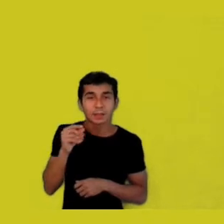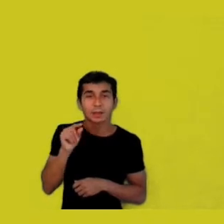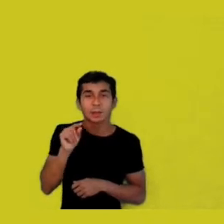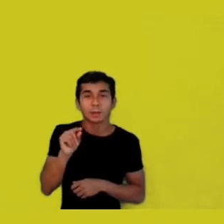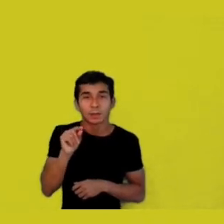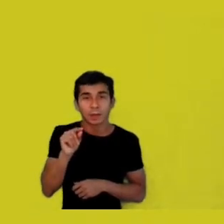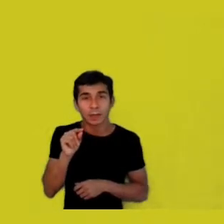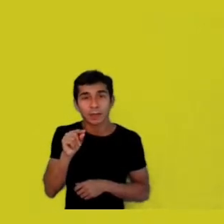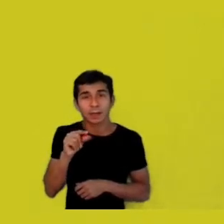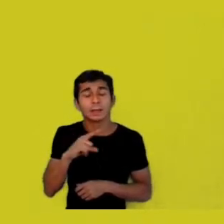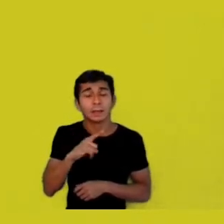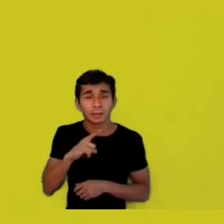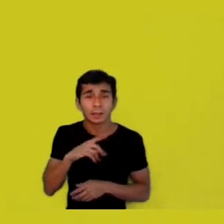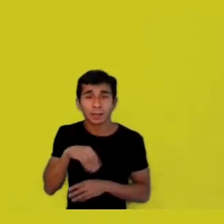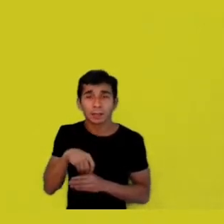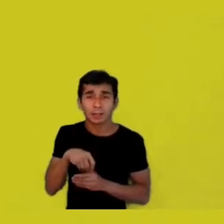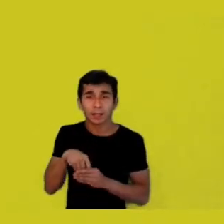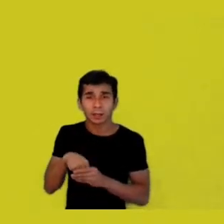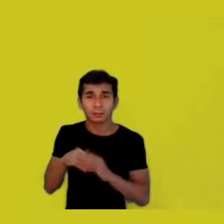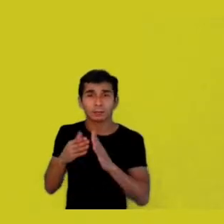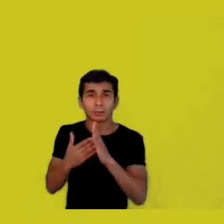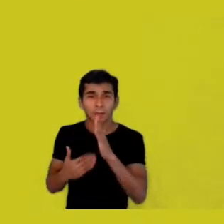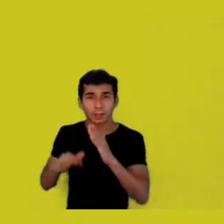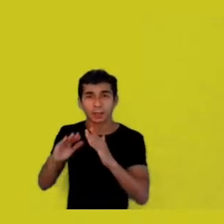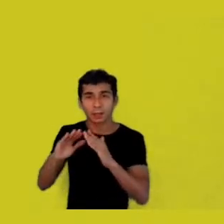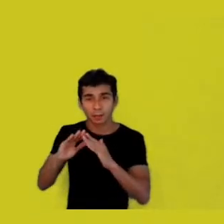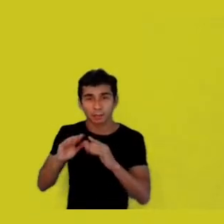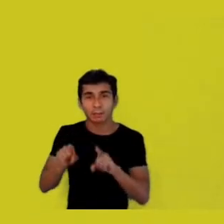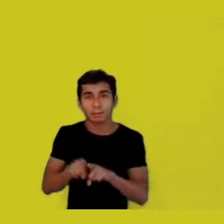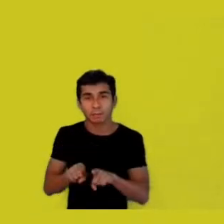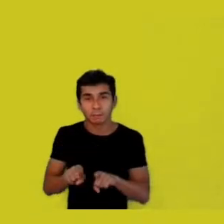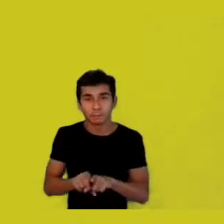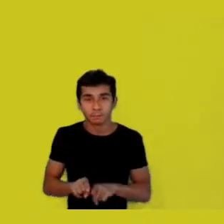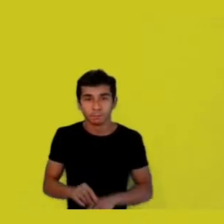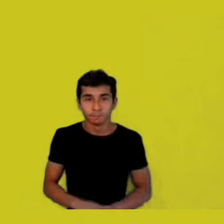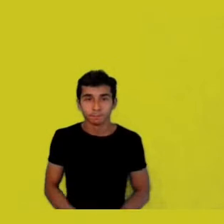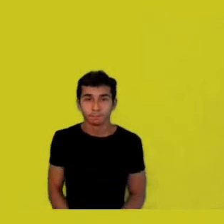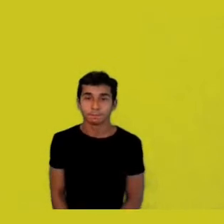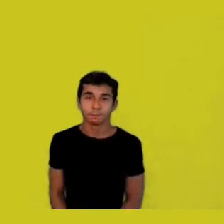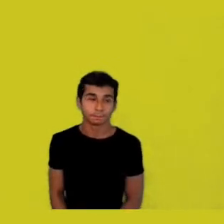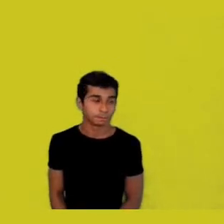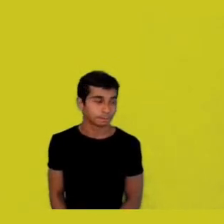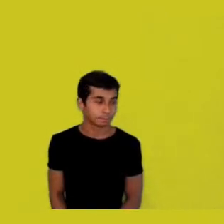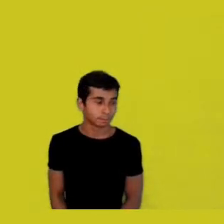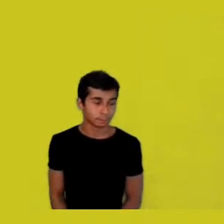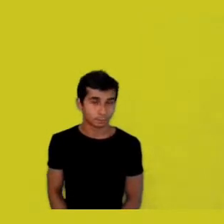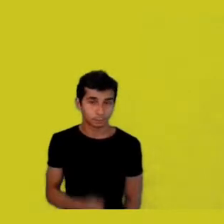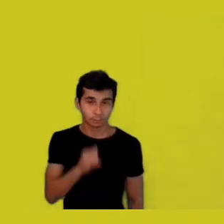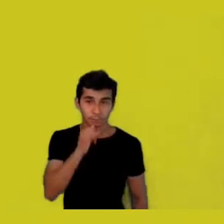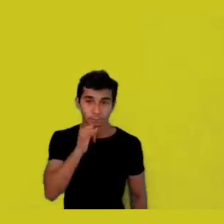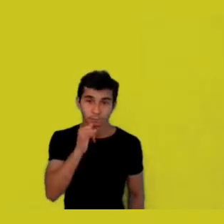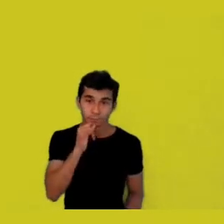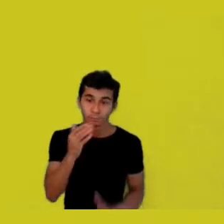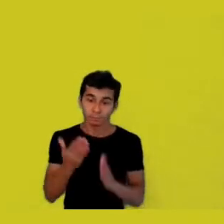and entering, without a doubt, a quilombo-yard, a forest-yard,